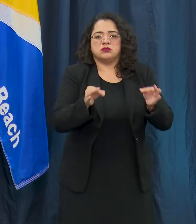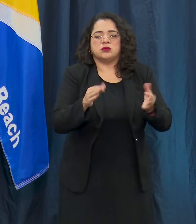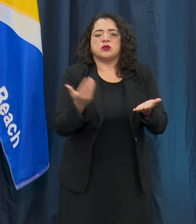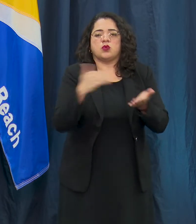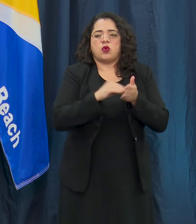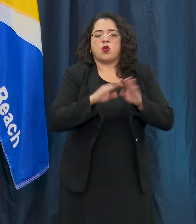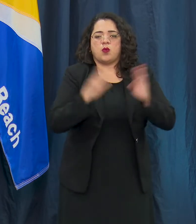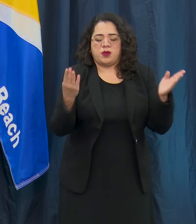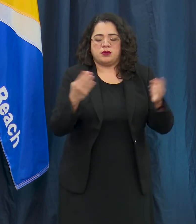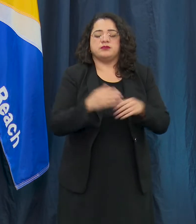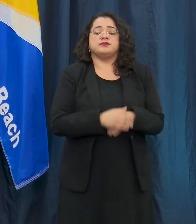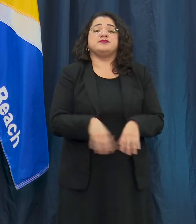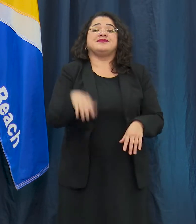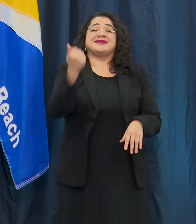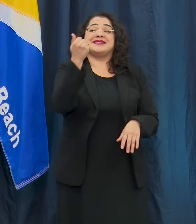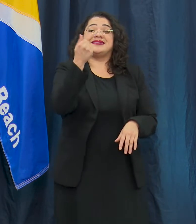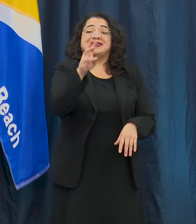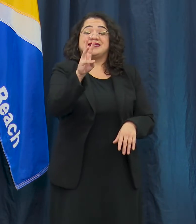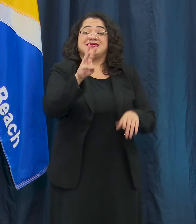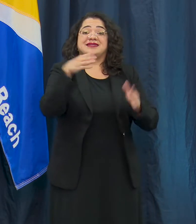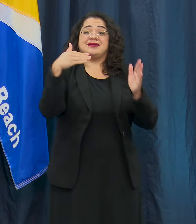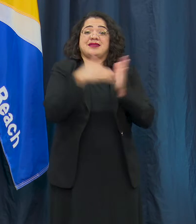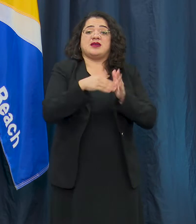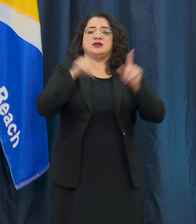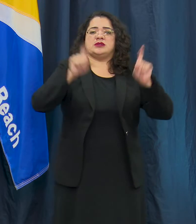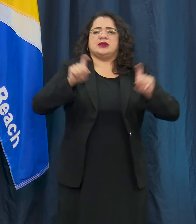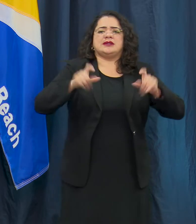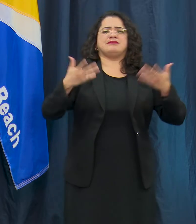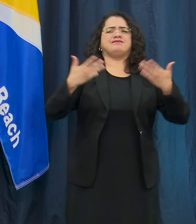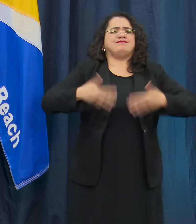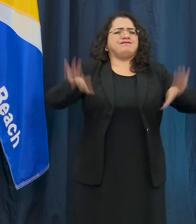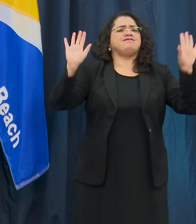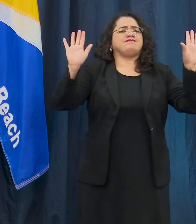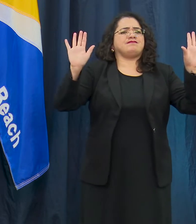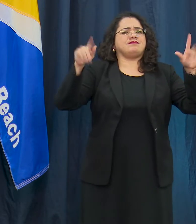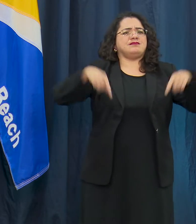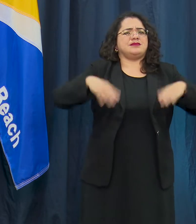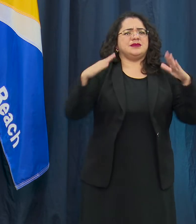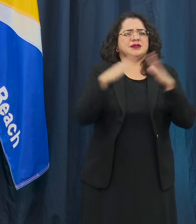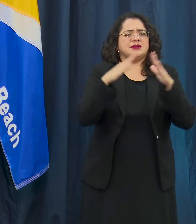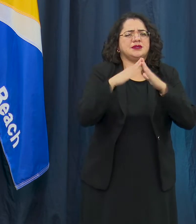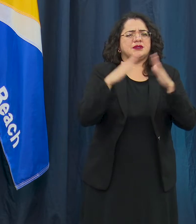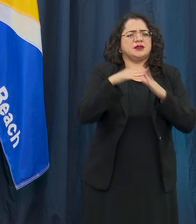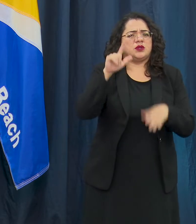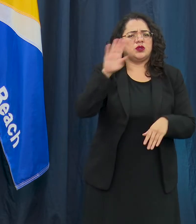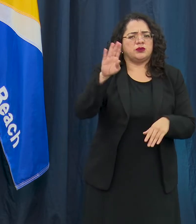conducted over 16,000 tests across the city. We have now our testing capacities